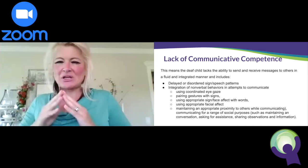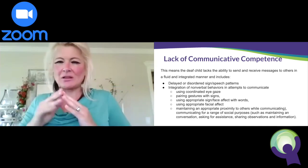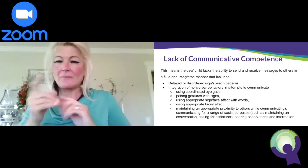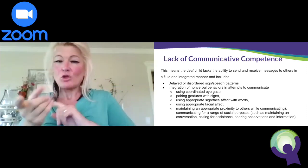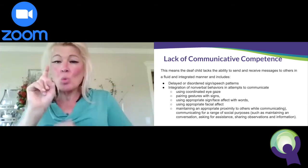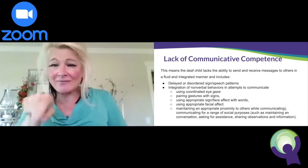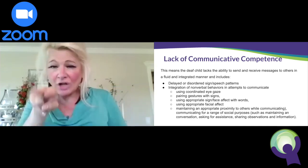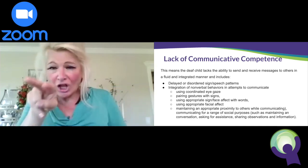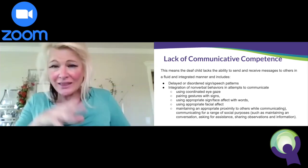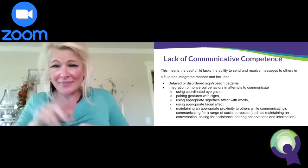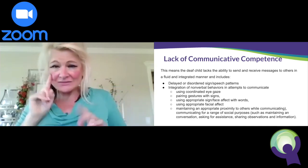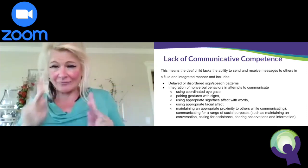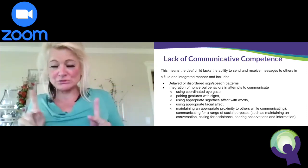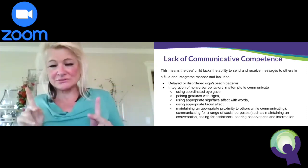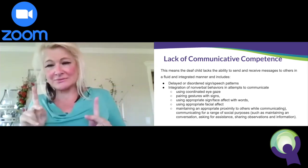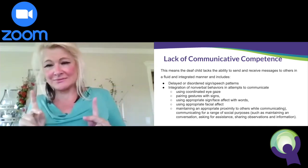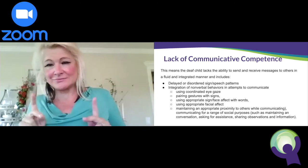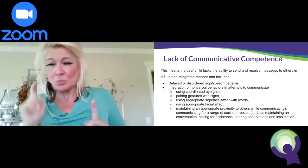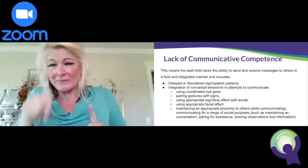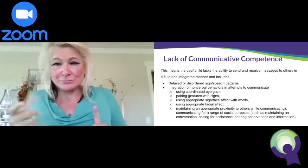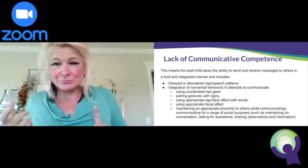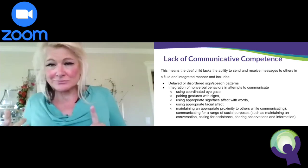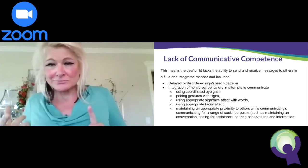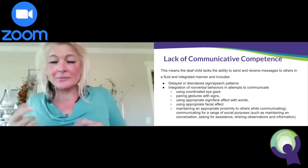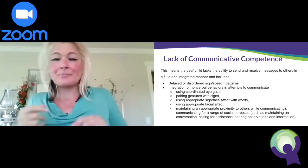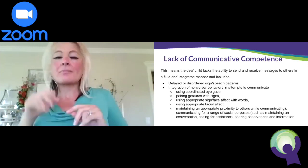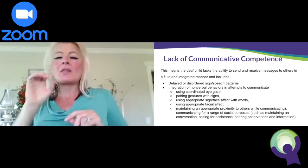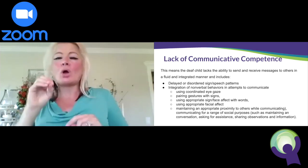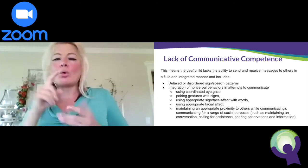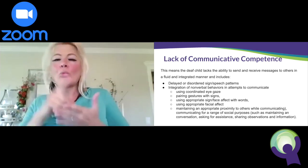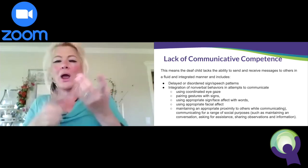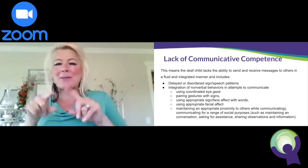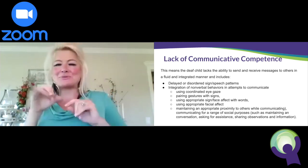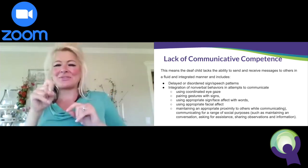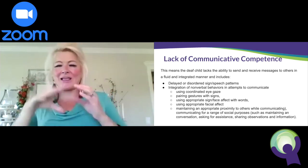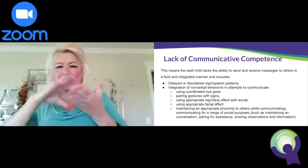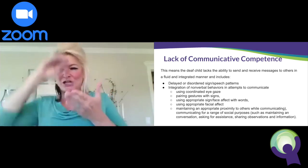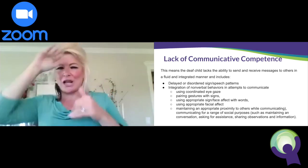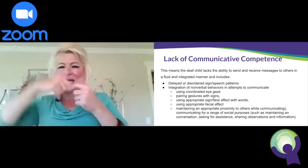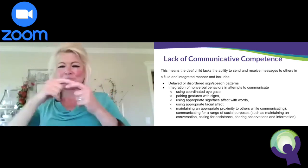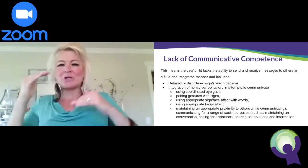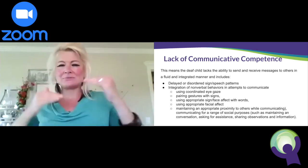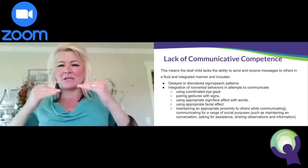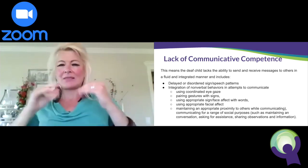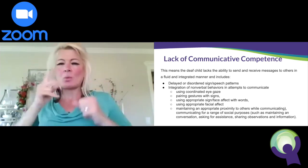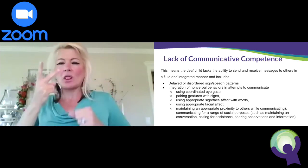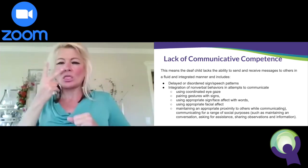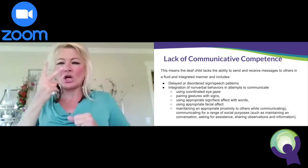autistic kids...how am I going to do that? If they're looking at a person or talking about different situations,